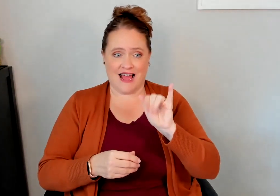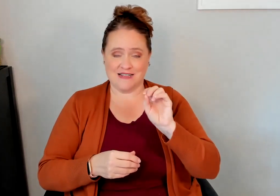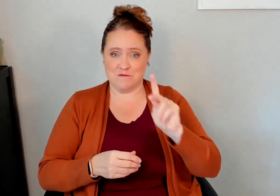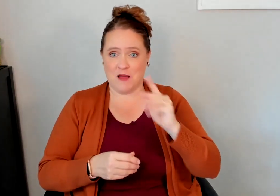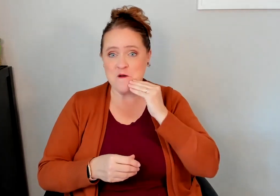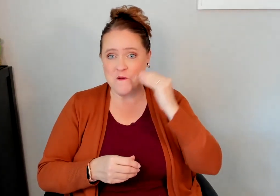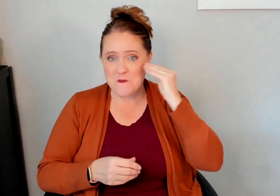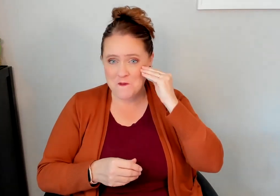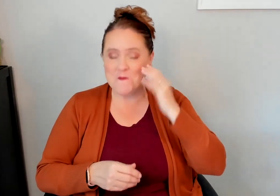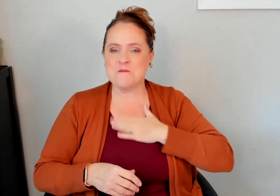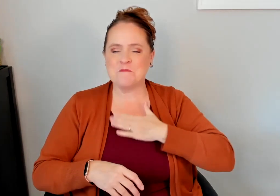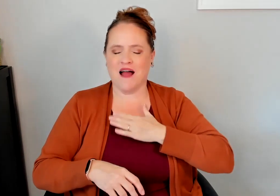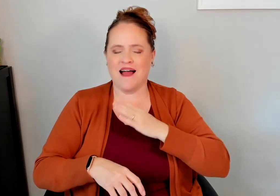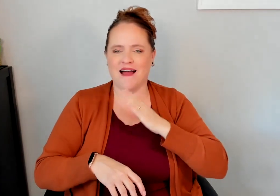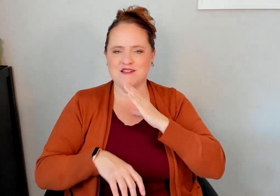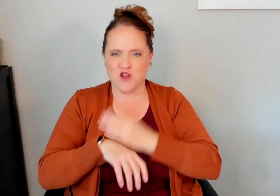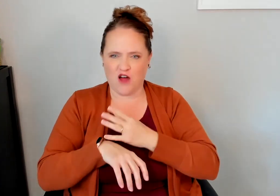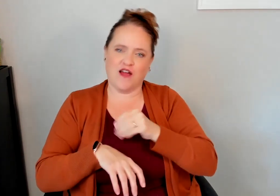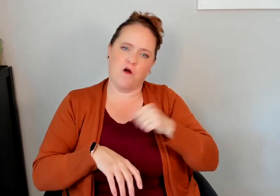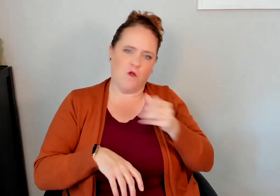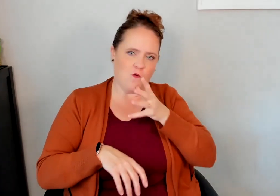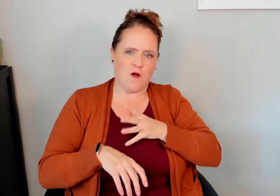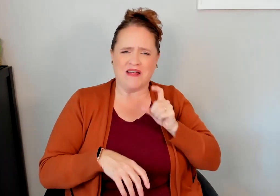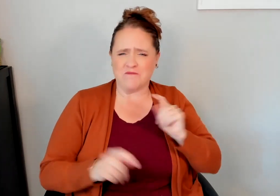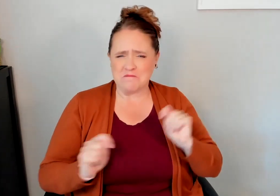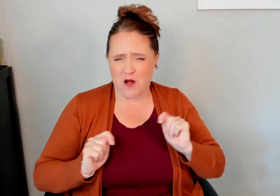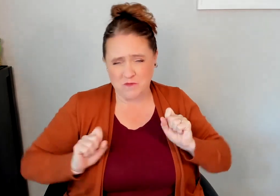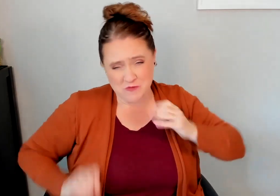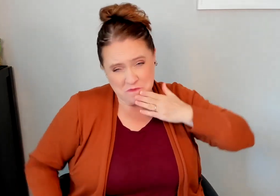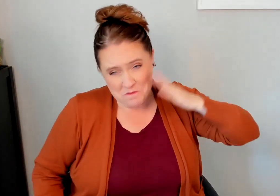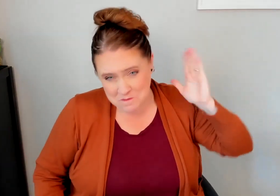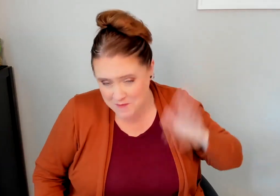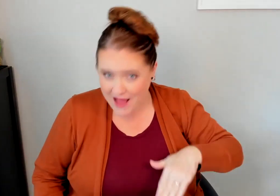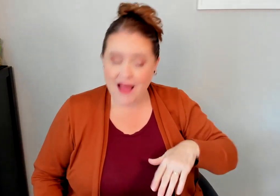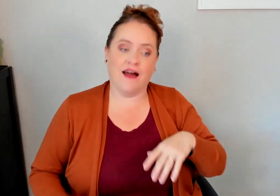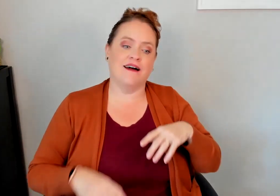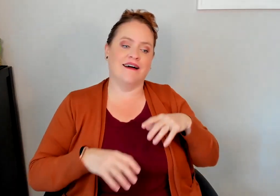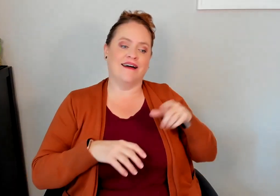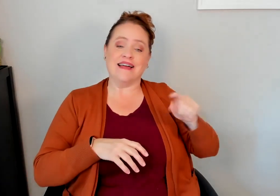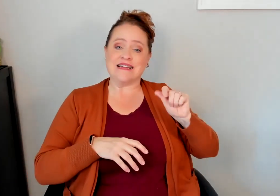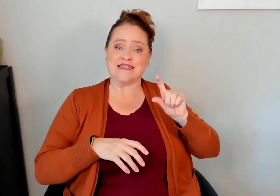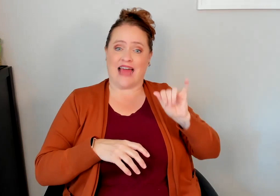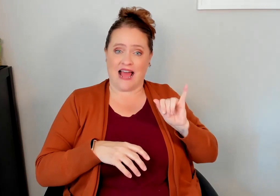is that on the taxi ride back home my daughter and another woman had to go to the bathroom so